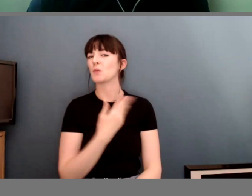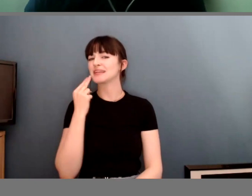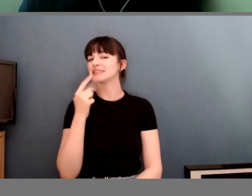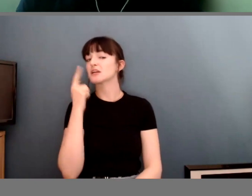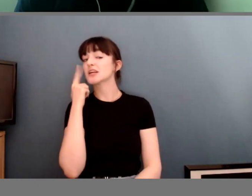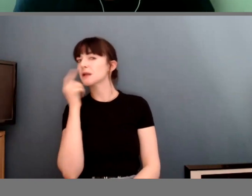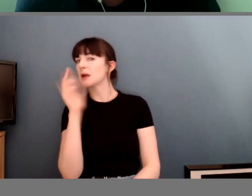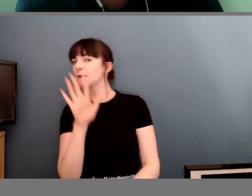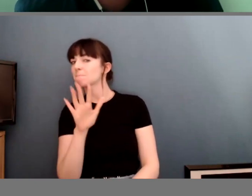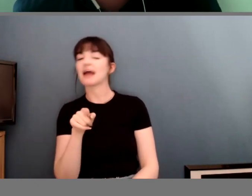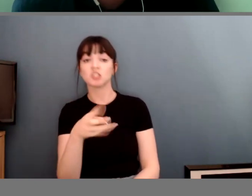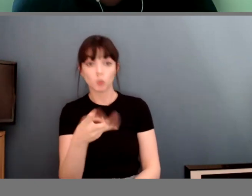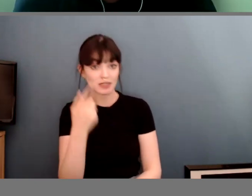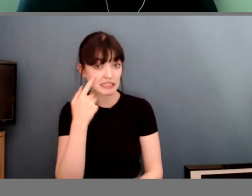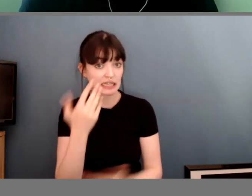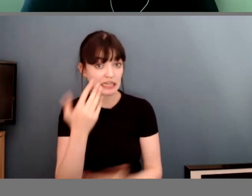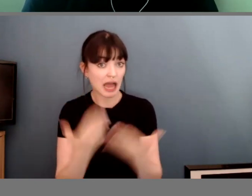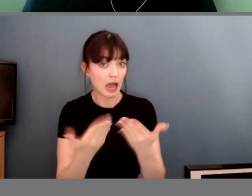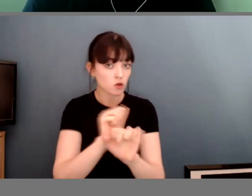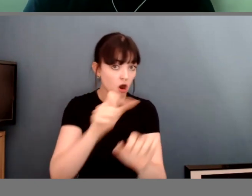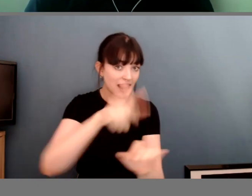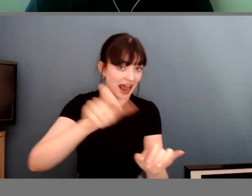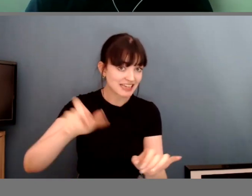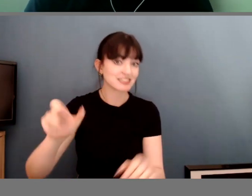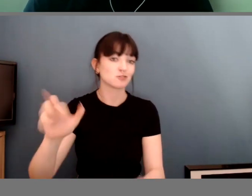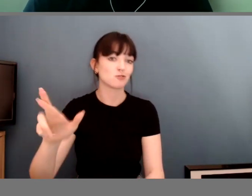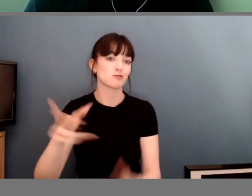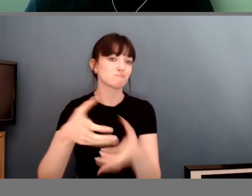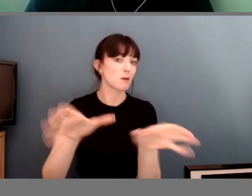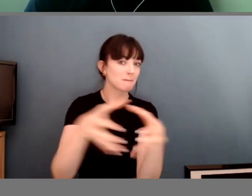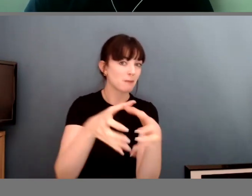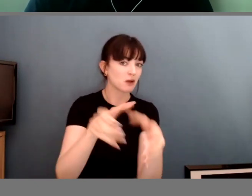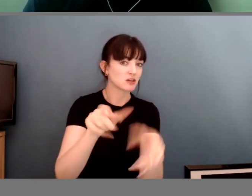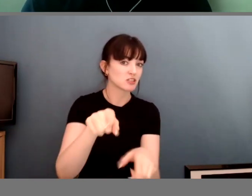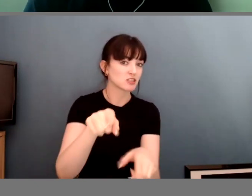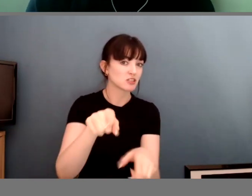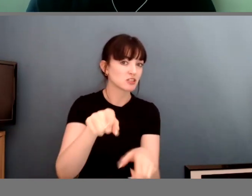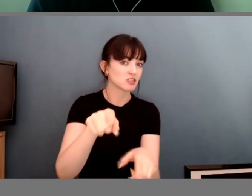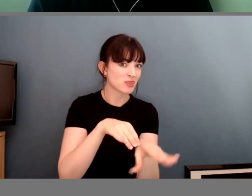clients or people who are working within public bodies, respond to the code of practice and how it